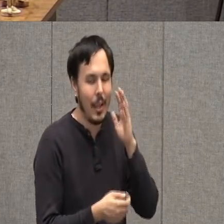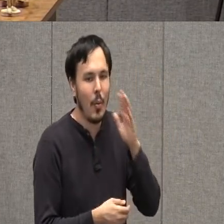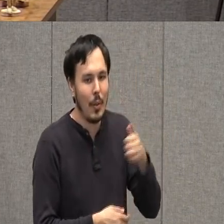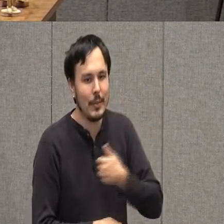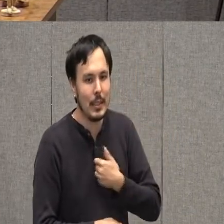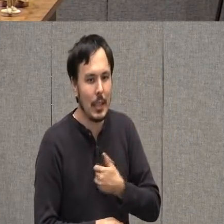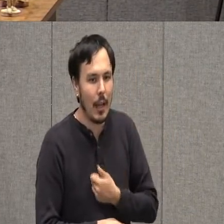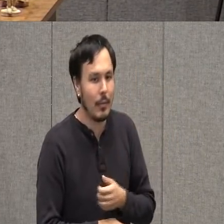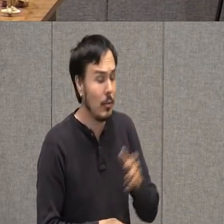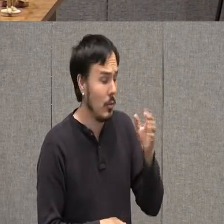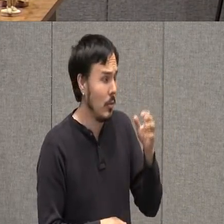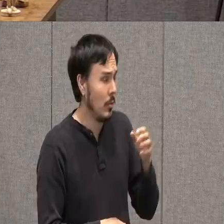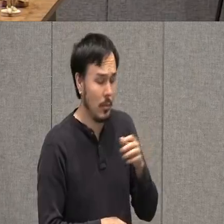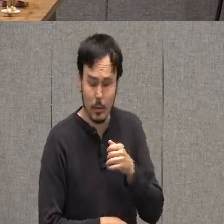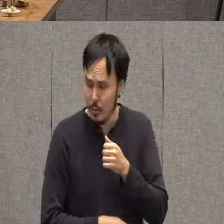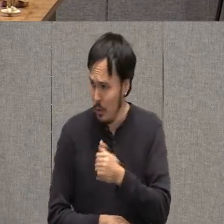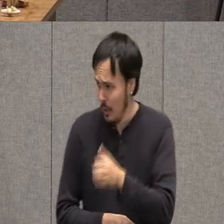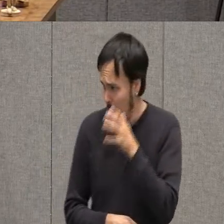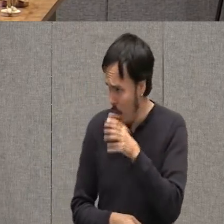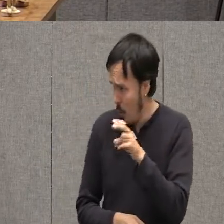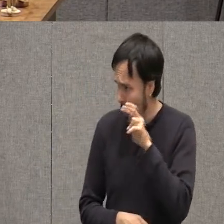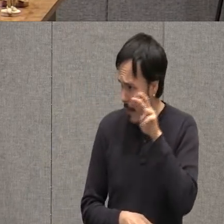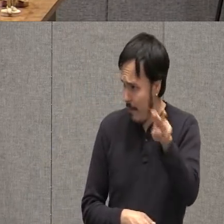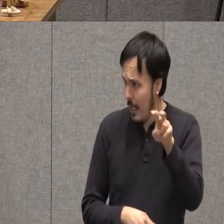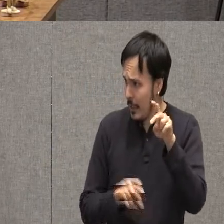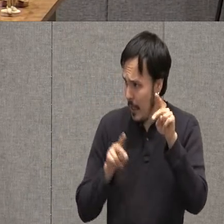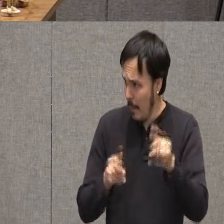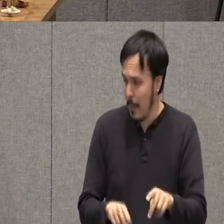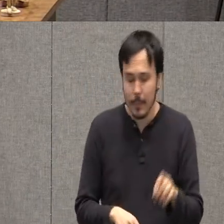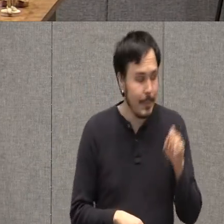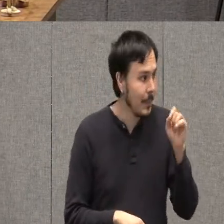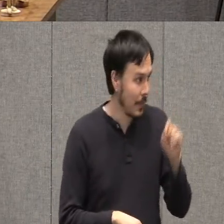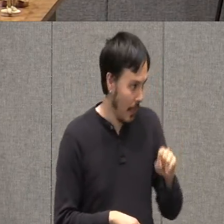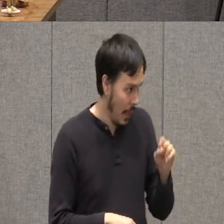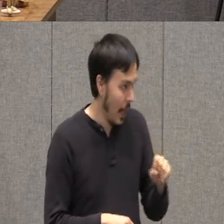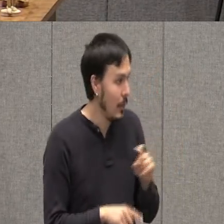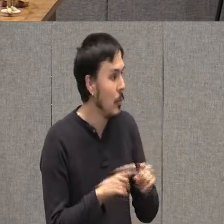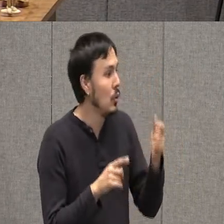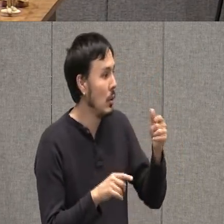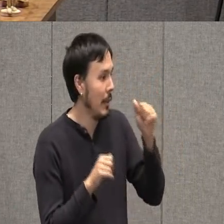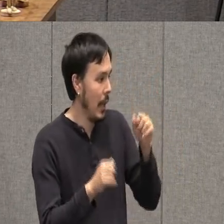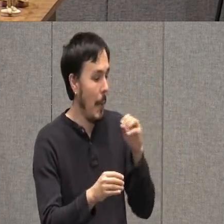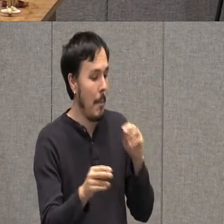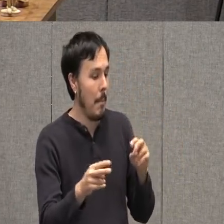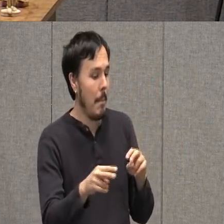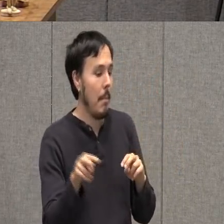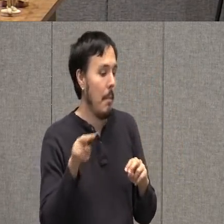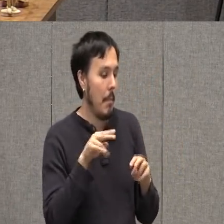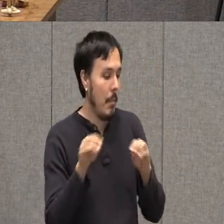And you're gonna face them? I'm gonna face you. And then you can move, that way you can see me also. And I want you to keep thinking